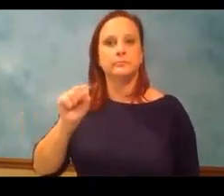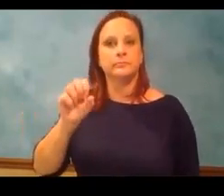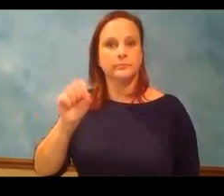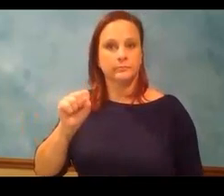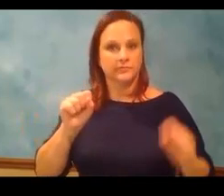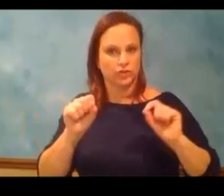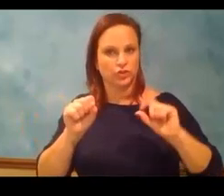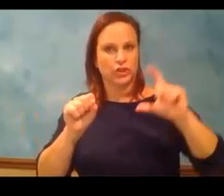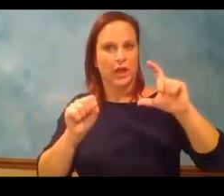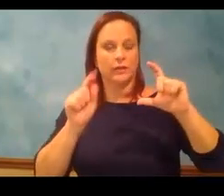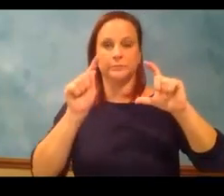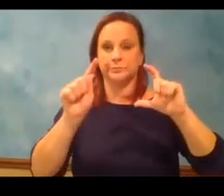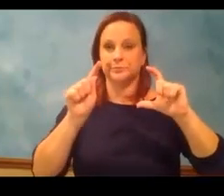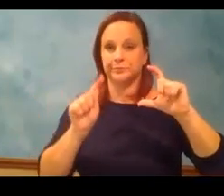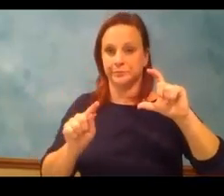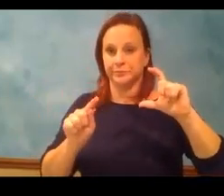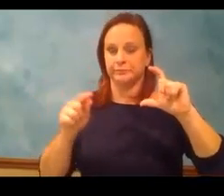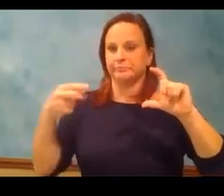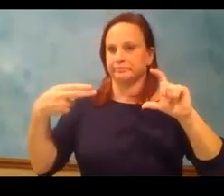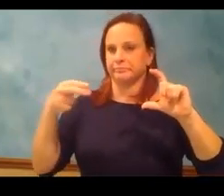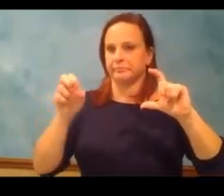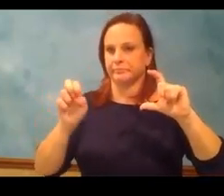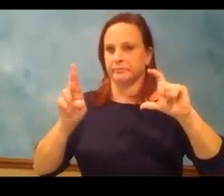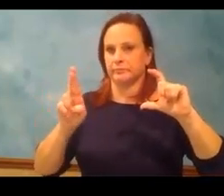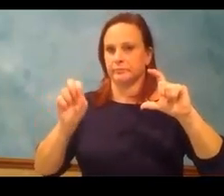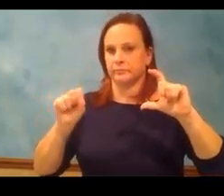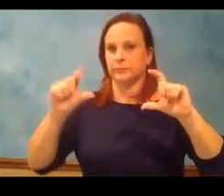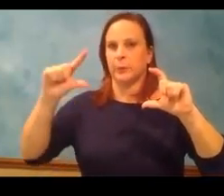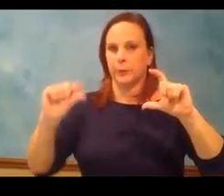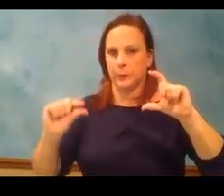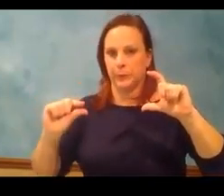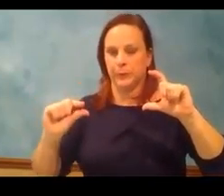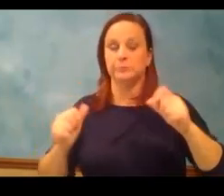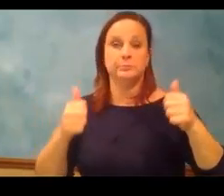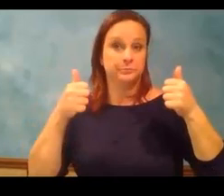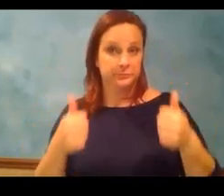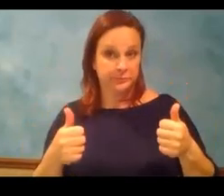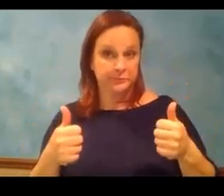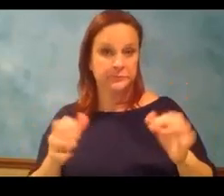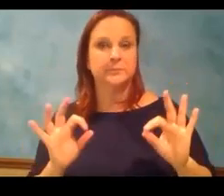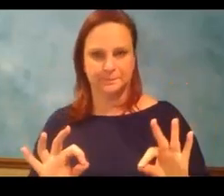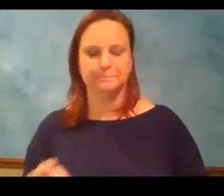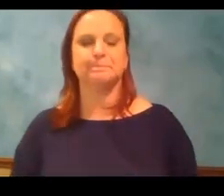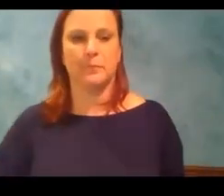you would write it as POSS:hers.